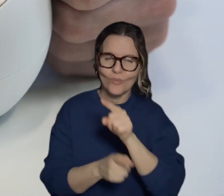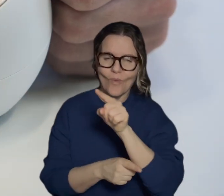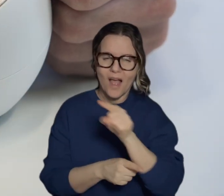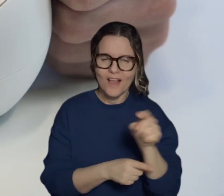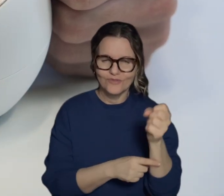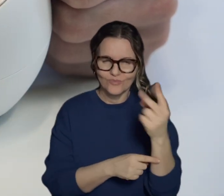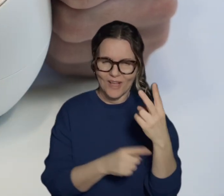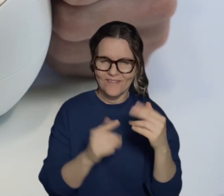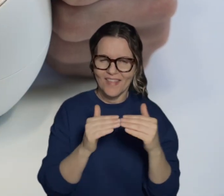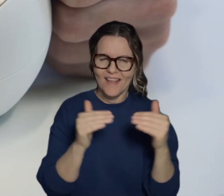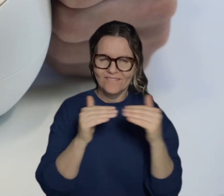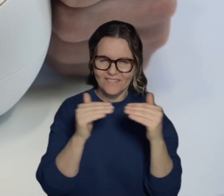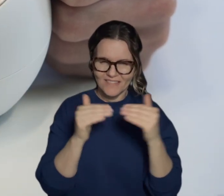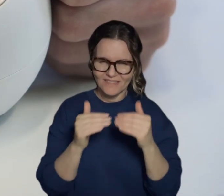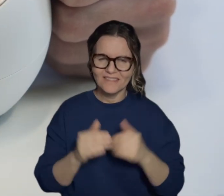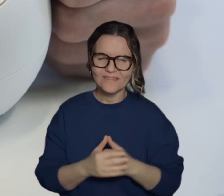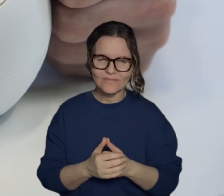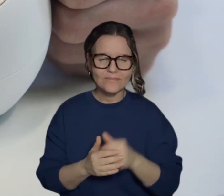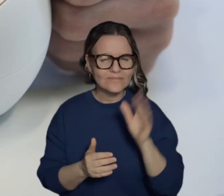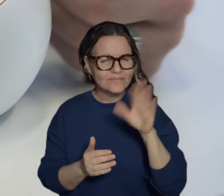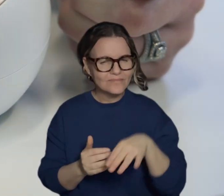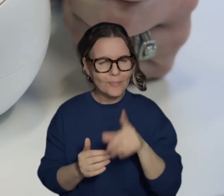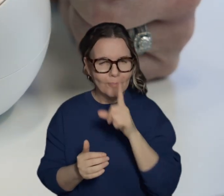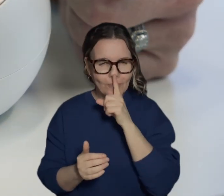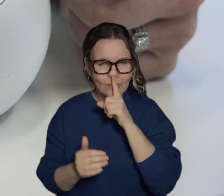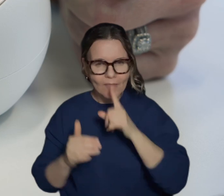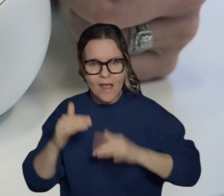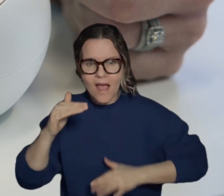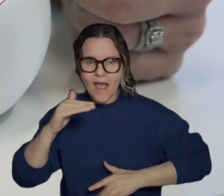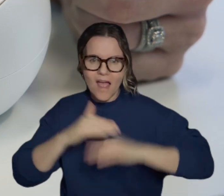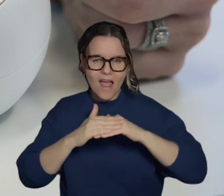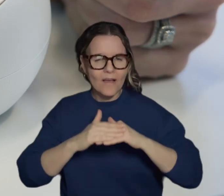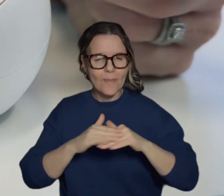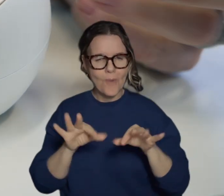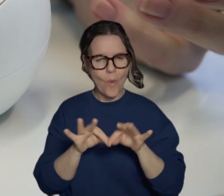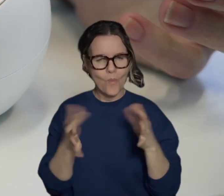this pump has 12 levels of suction doesn't mean you need to use it you're again you're again